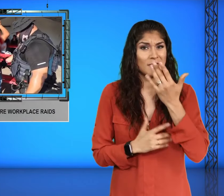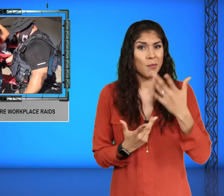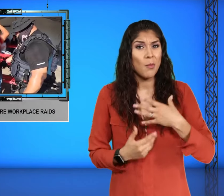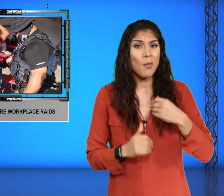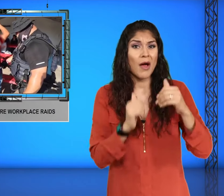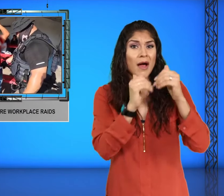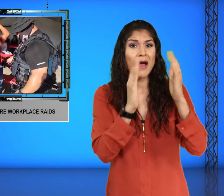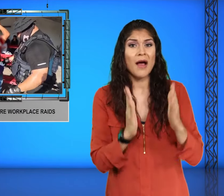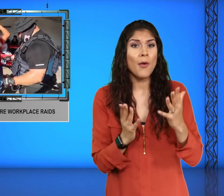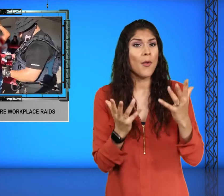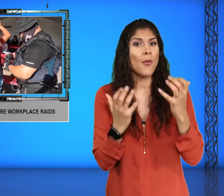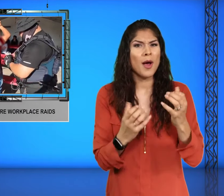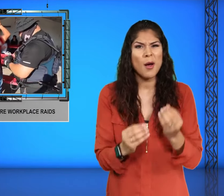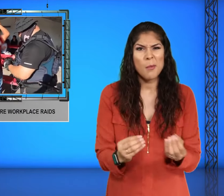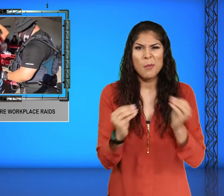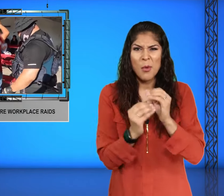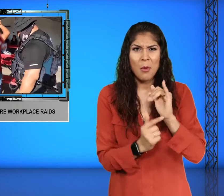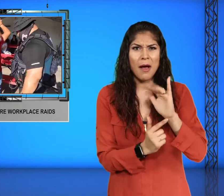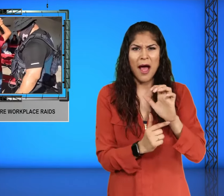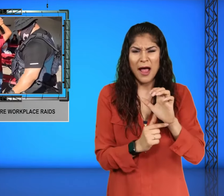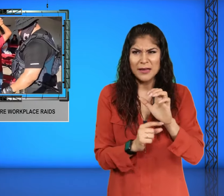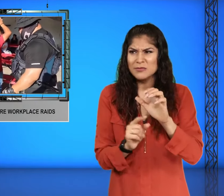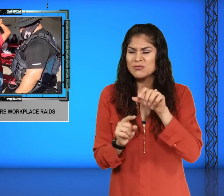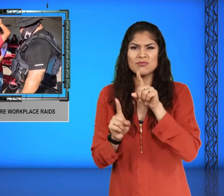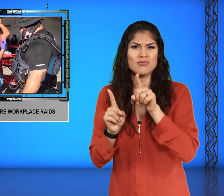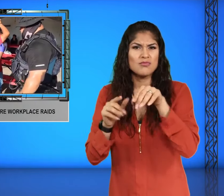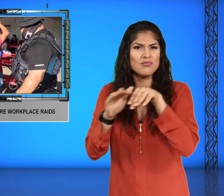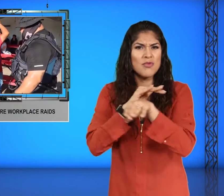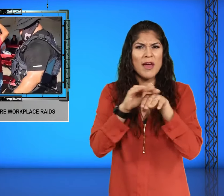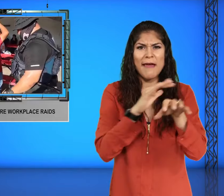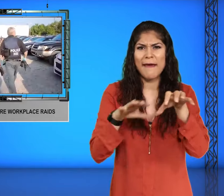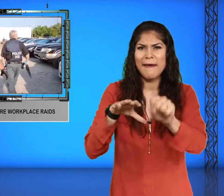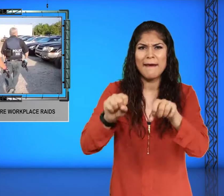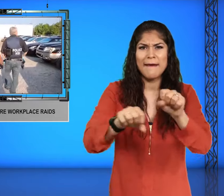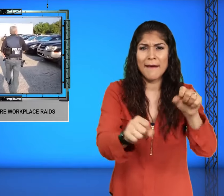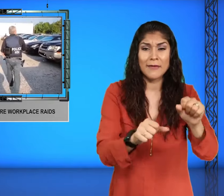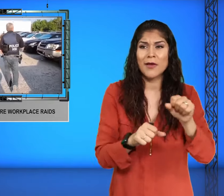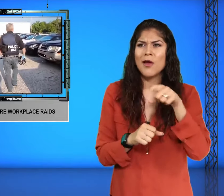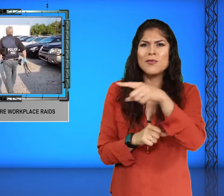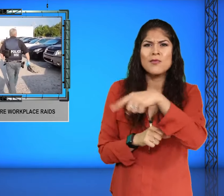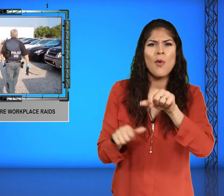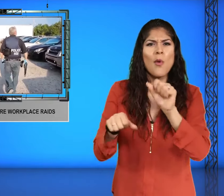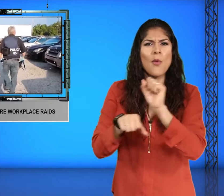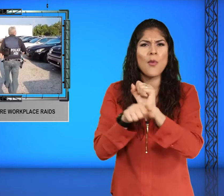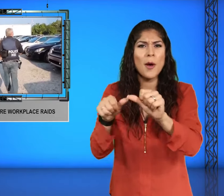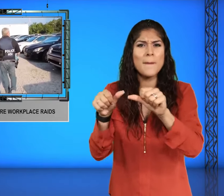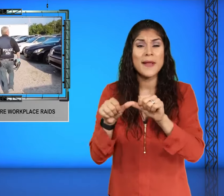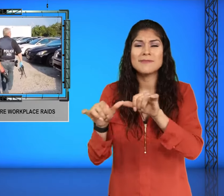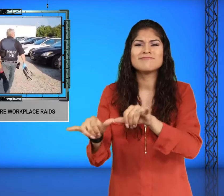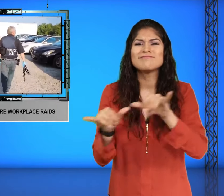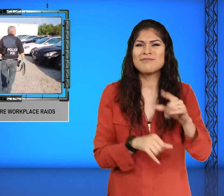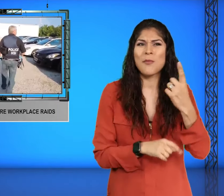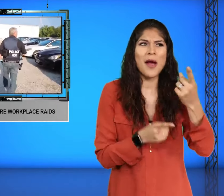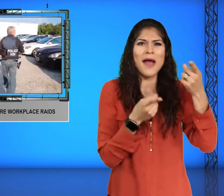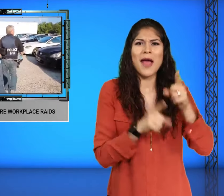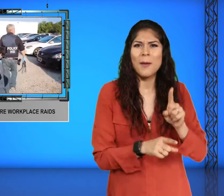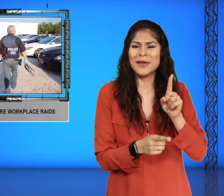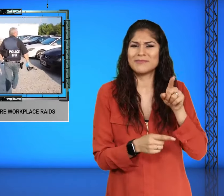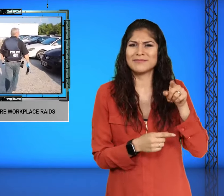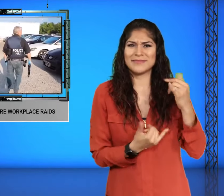Police say Watson took off from the West Tennessee State penitentiary Wednesday while on work detail.